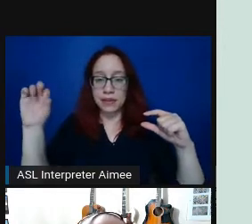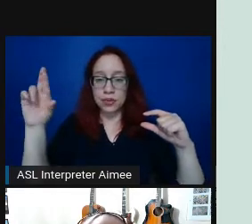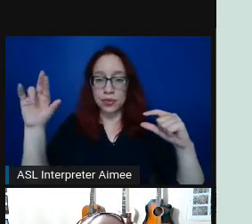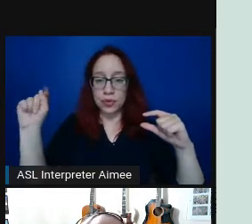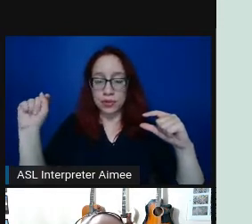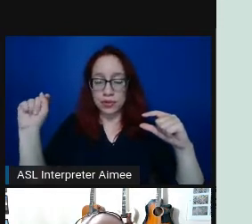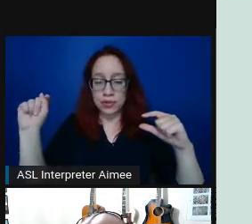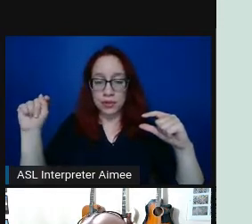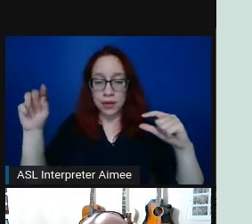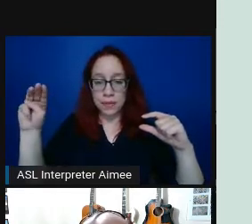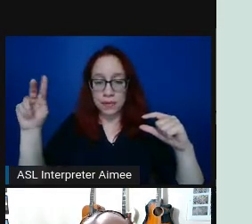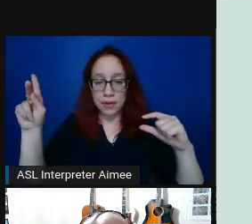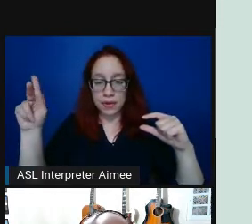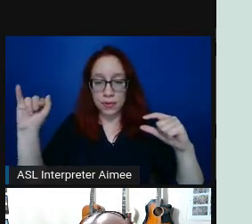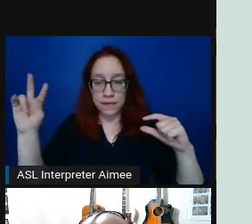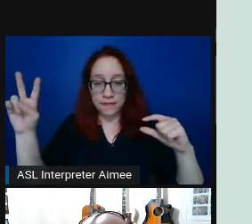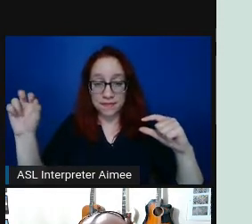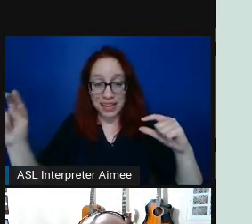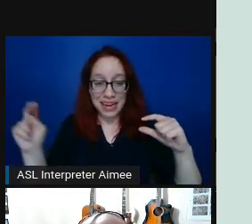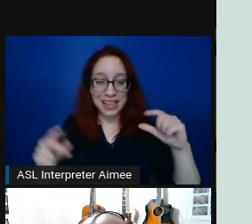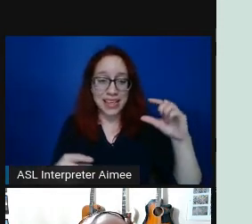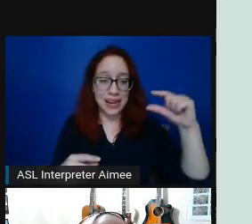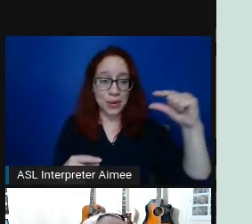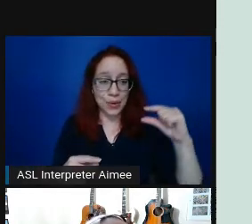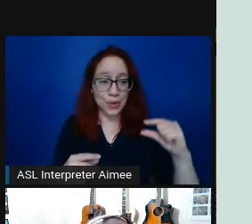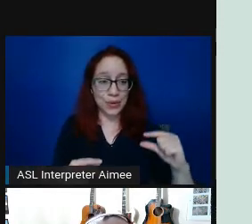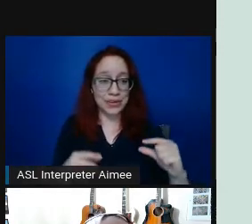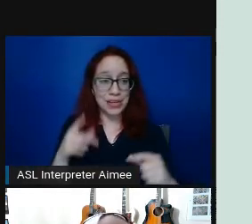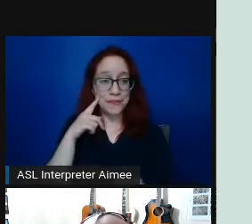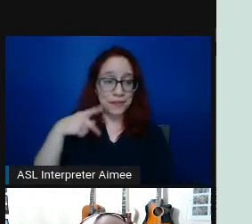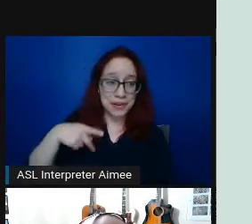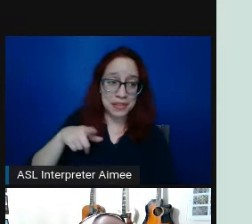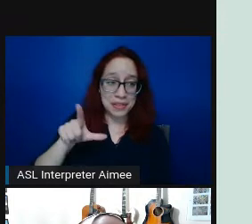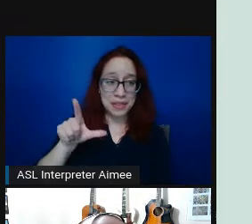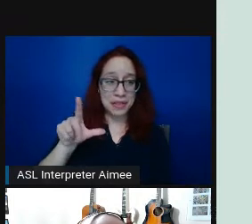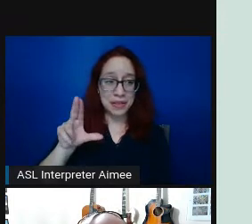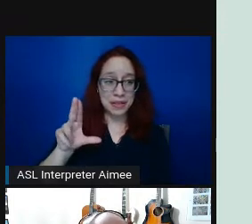Now, sadly in the plugin at the moment, sorry, the core block,